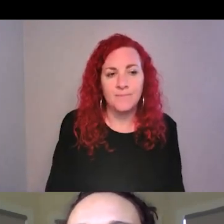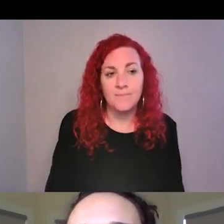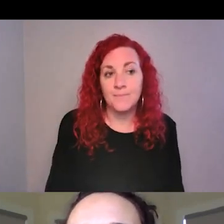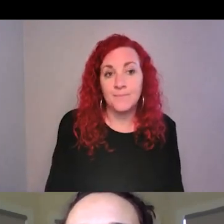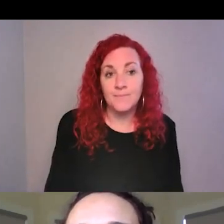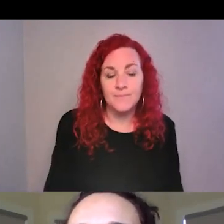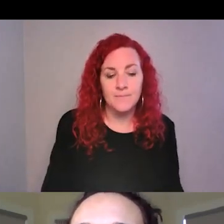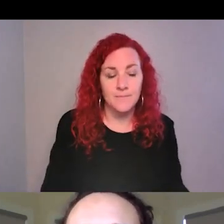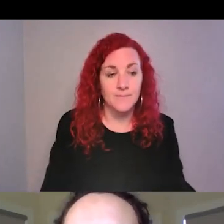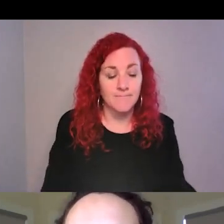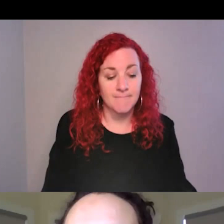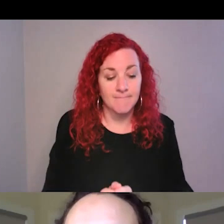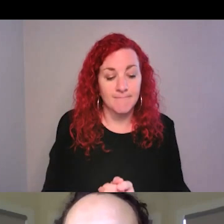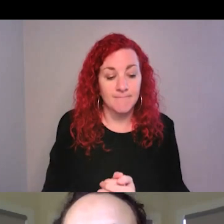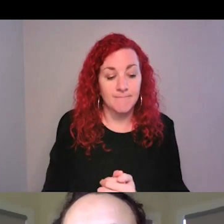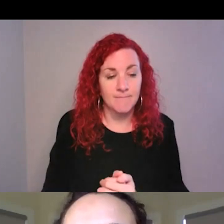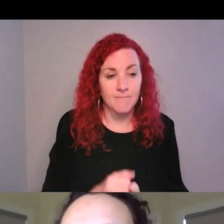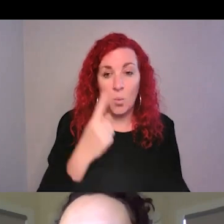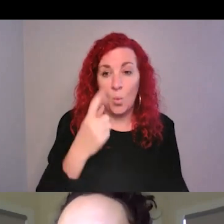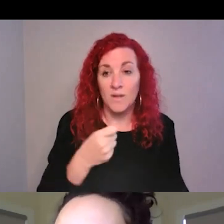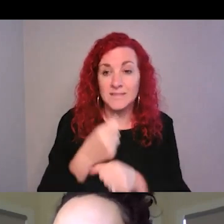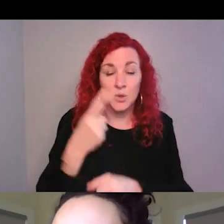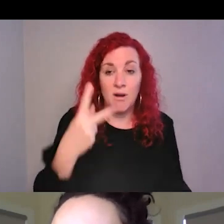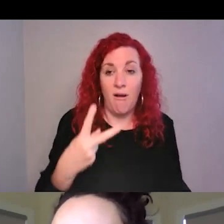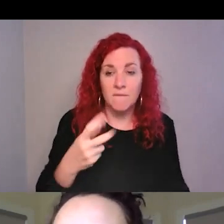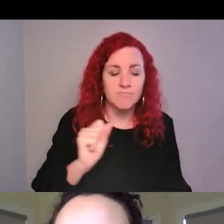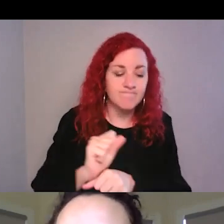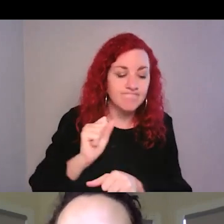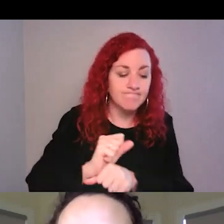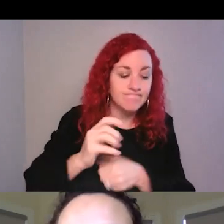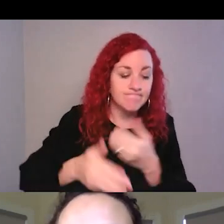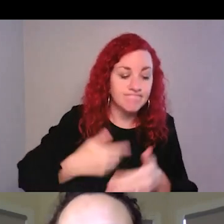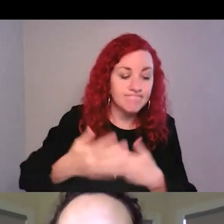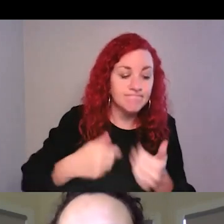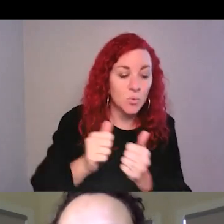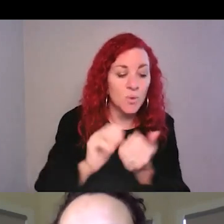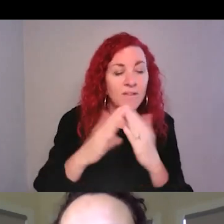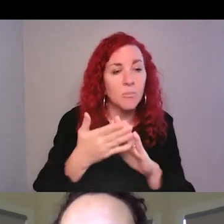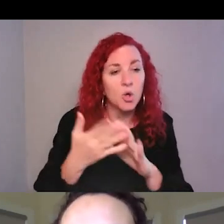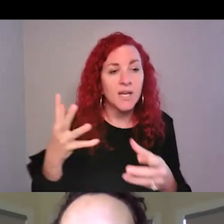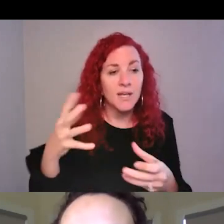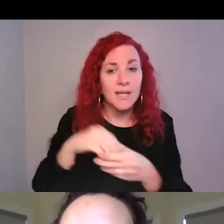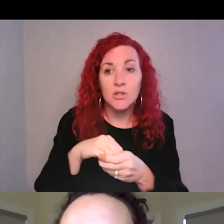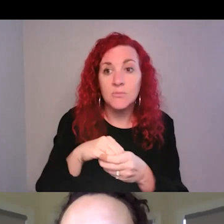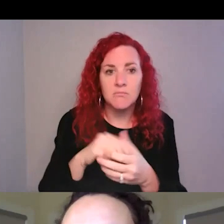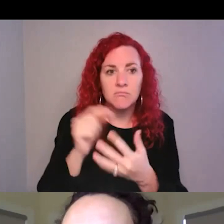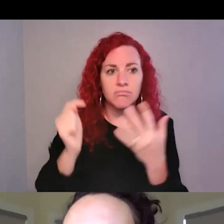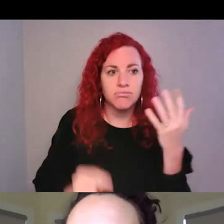WITH THIS YEAR AND A HALF OF WORKING THROUGH THE COMMUNITY ENGAGEMENT, THERE WAS A LOT OF THINGS AT PLACE.